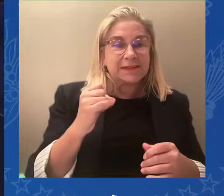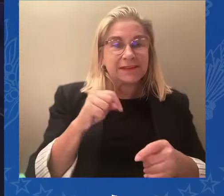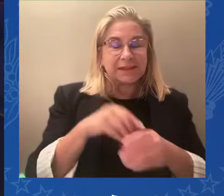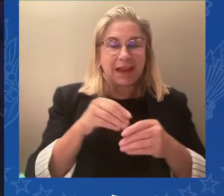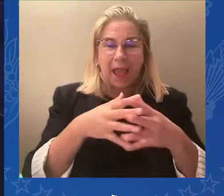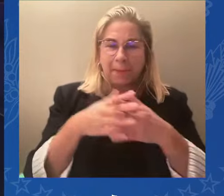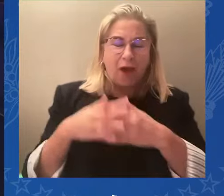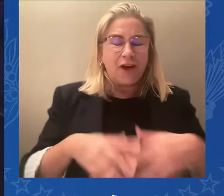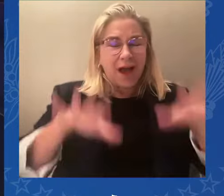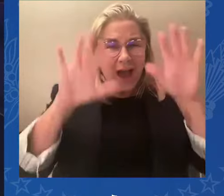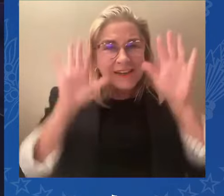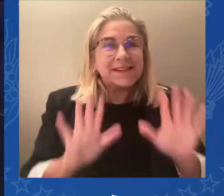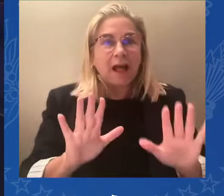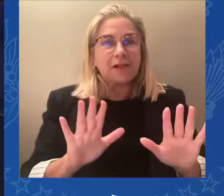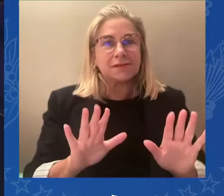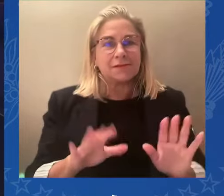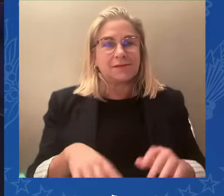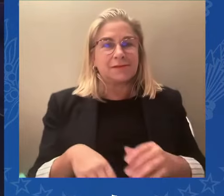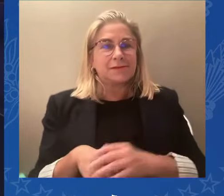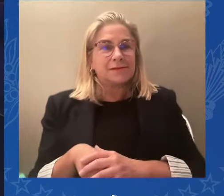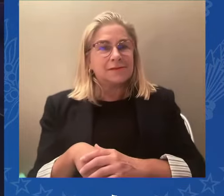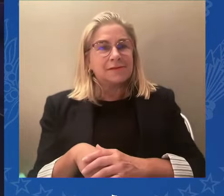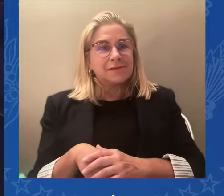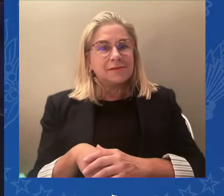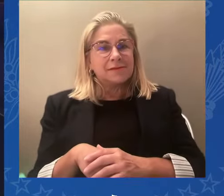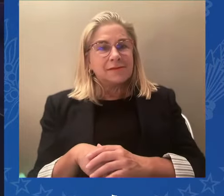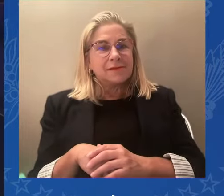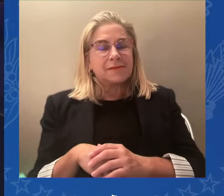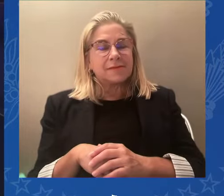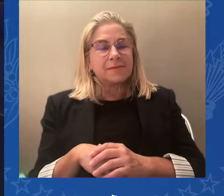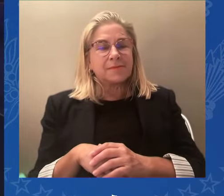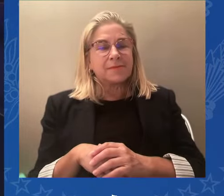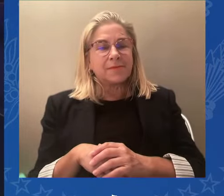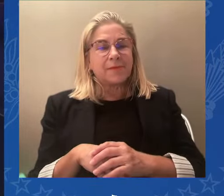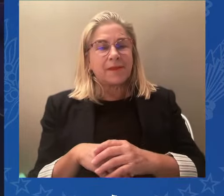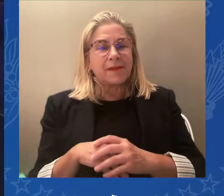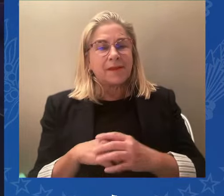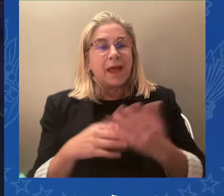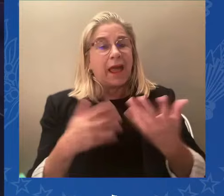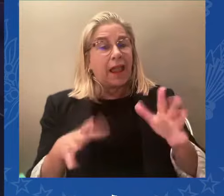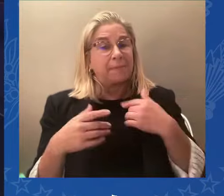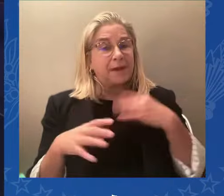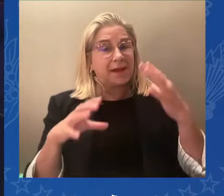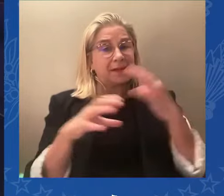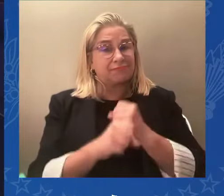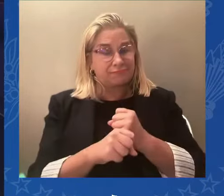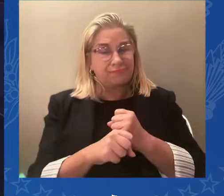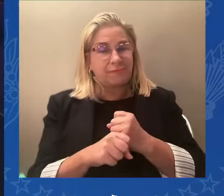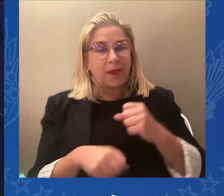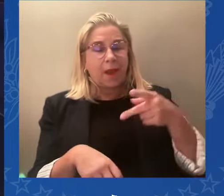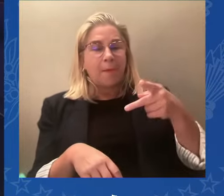Let me close with this. The Psalms teach us, and I quote, “I’ve been young,